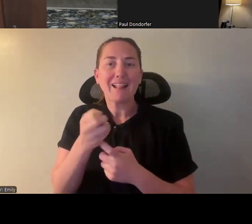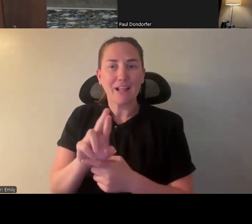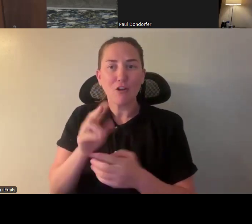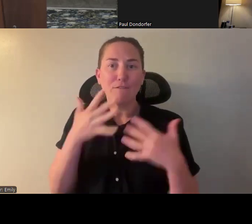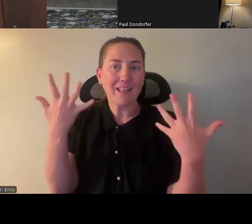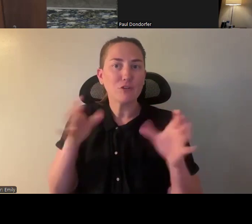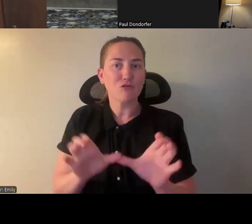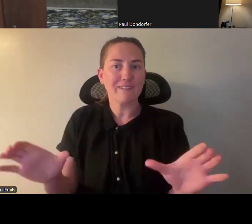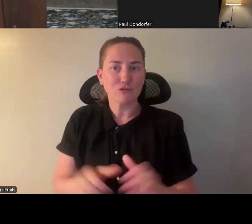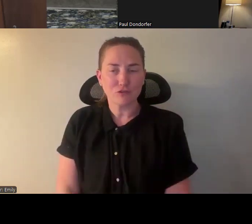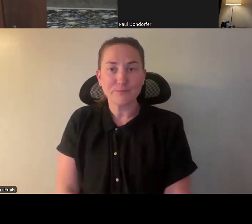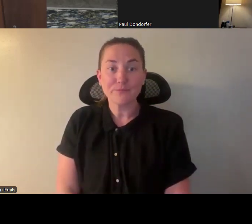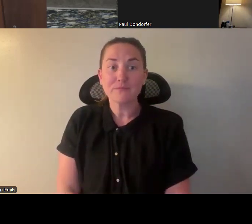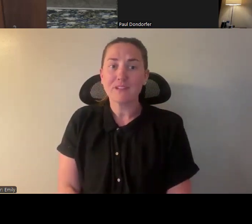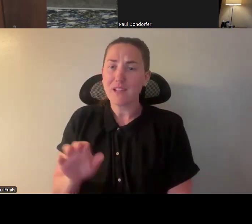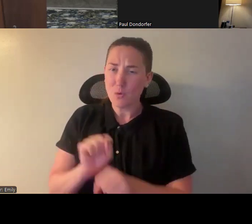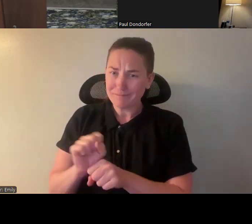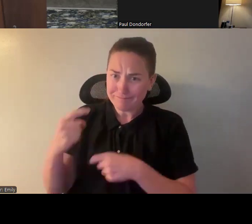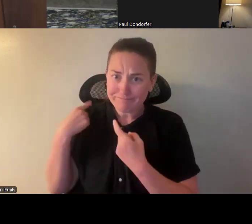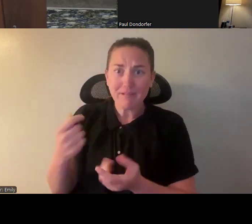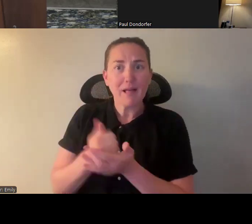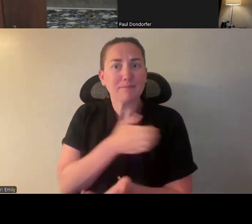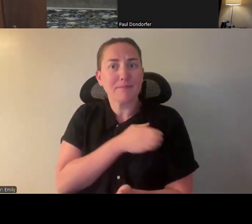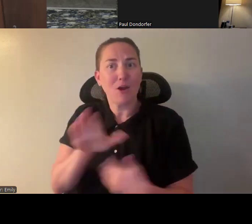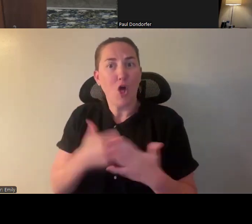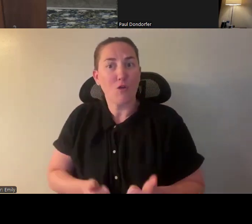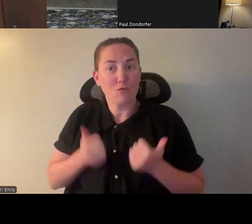Their efforts have empowered residents to make informed decisions about their gardens